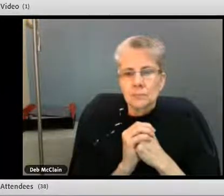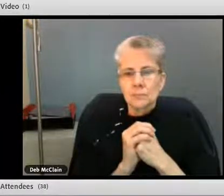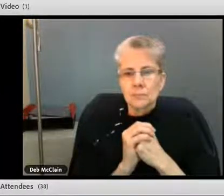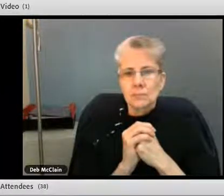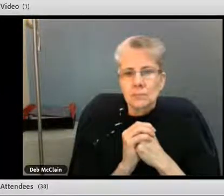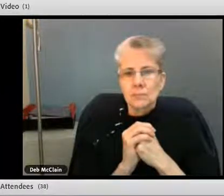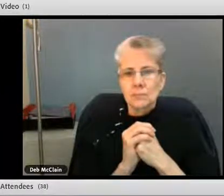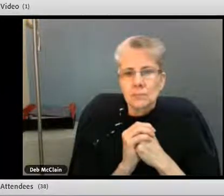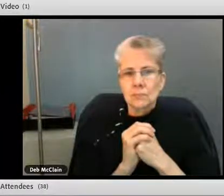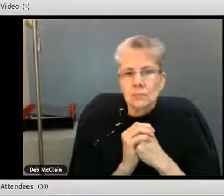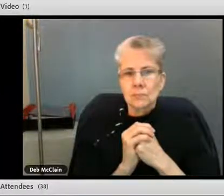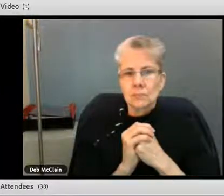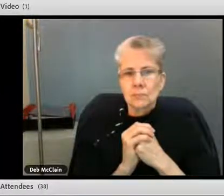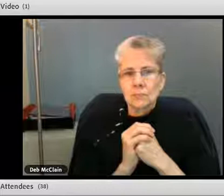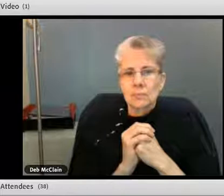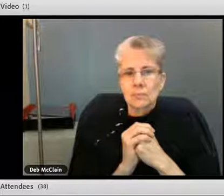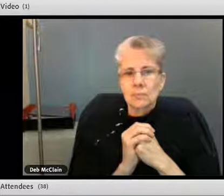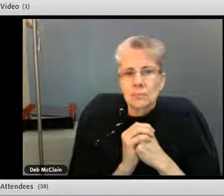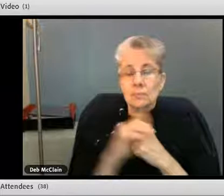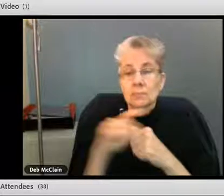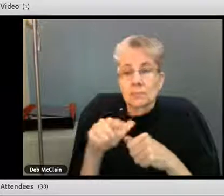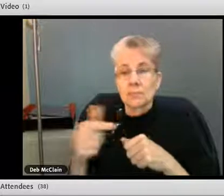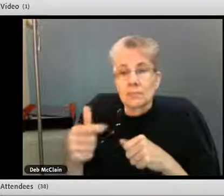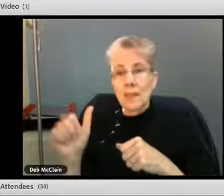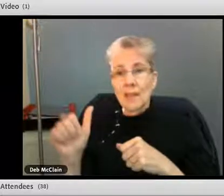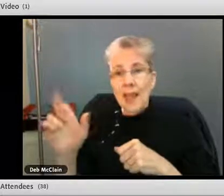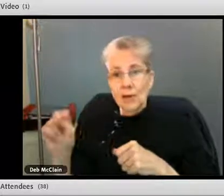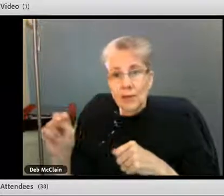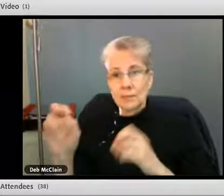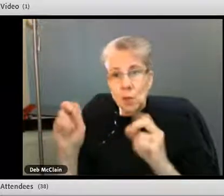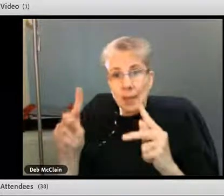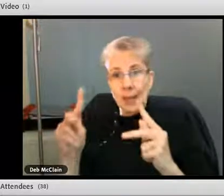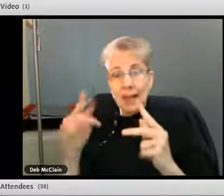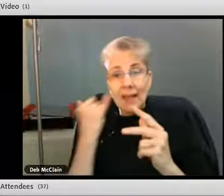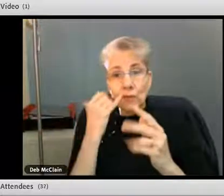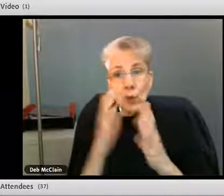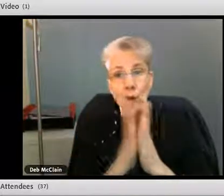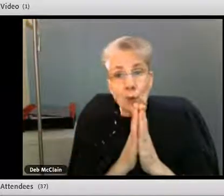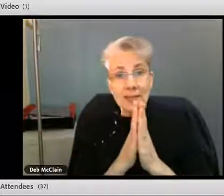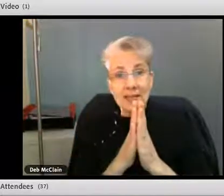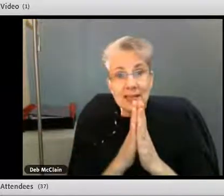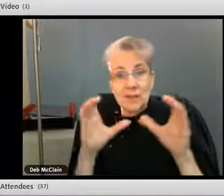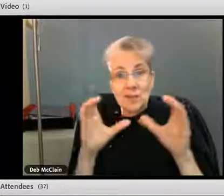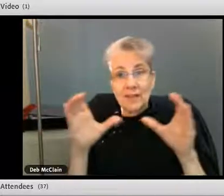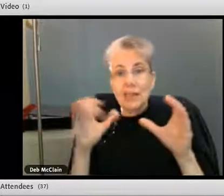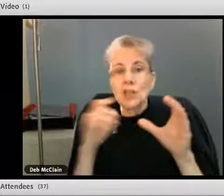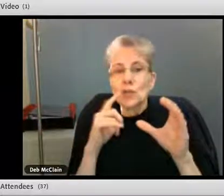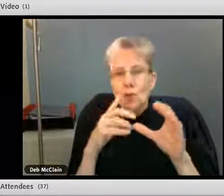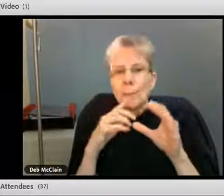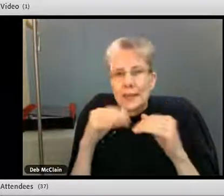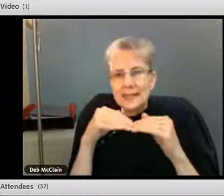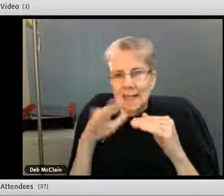Blumberg: All right. If you request a certificate, you will be sent that along with the recording link.